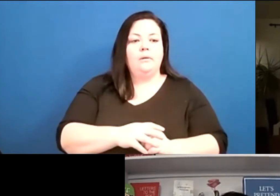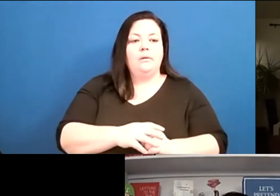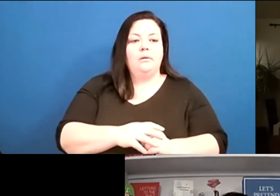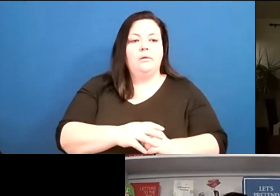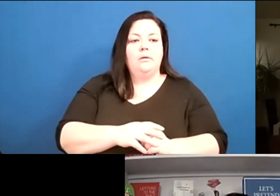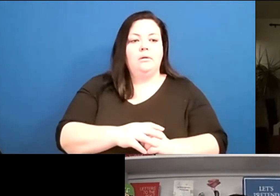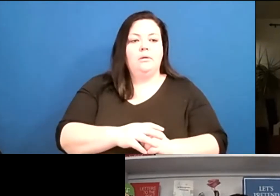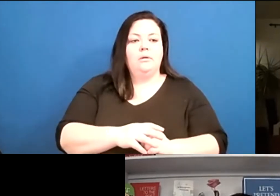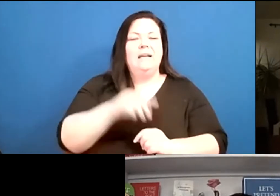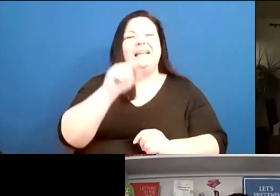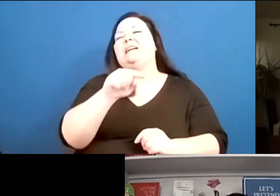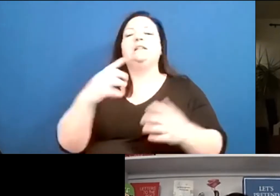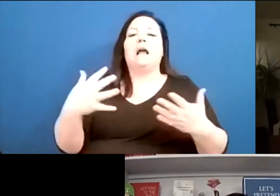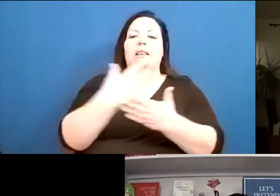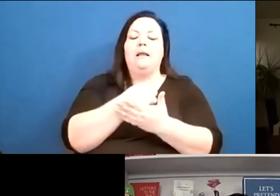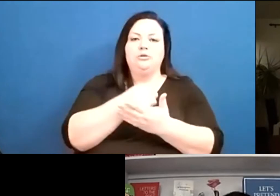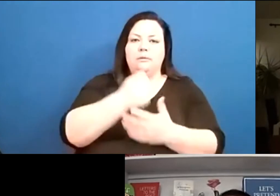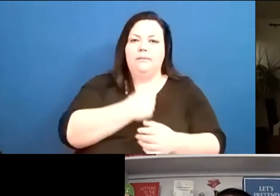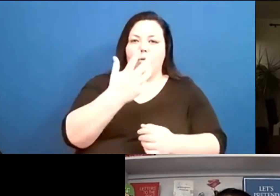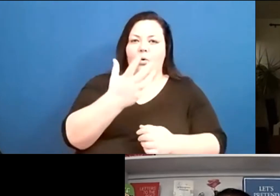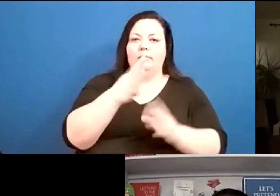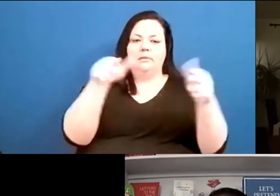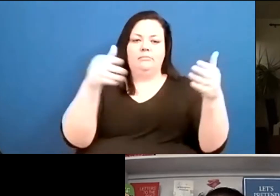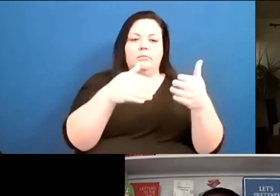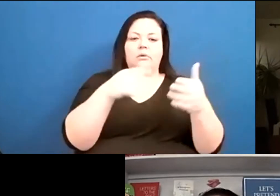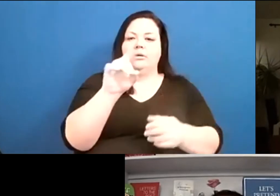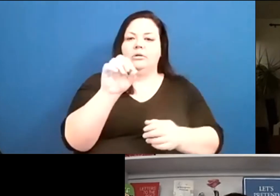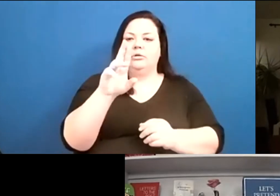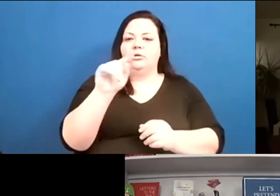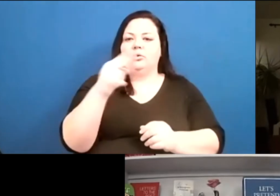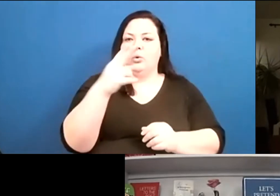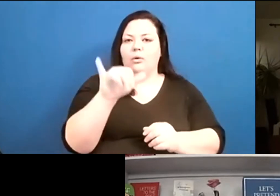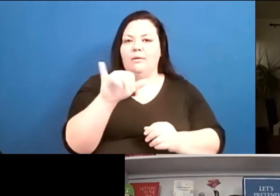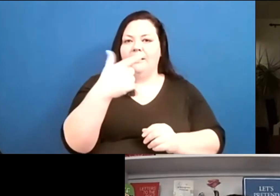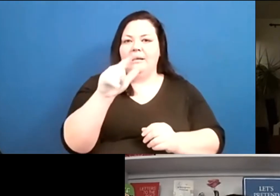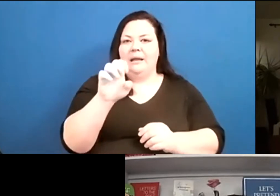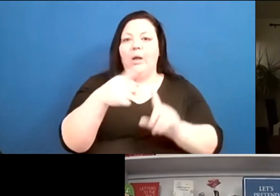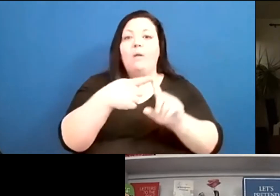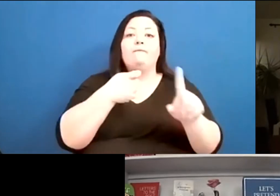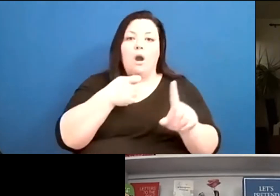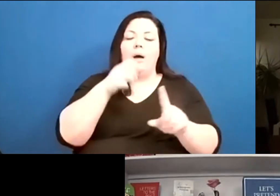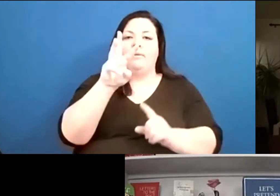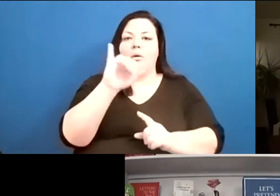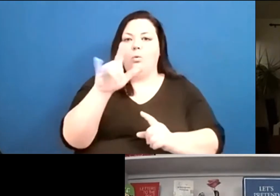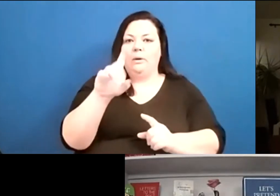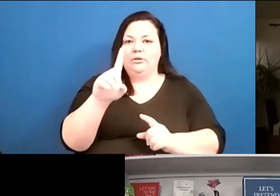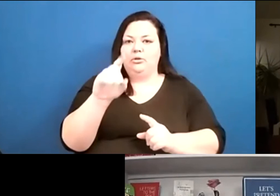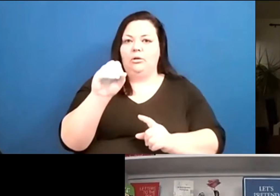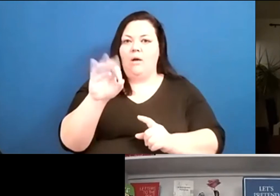a collection of poems centered around Dorothy Gale from the Wizard of Oz and kind of an unrequited, well,